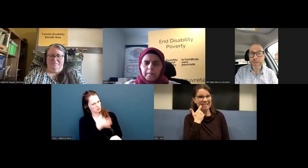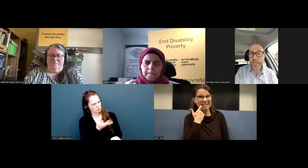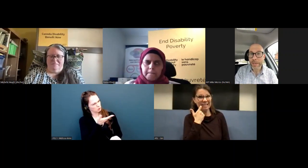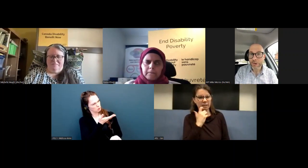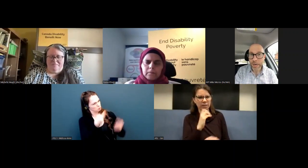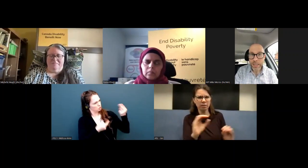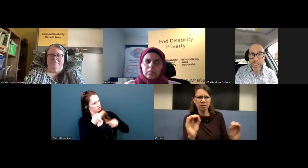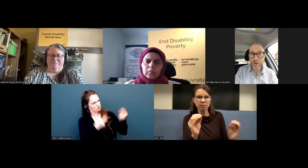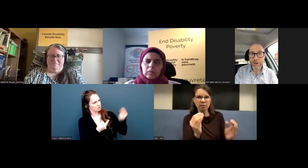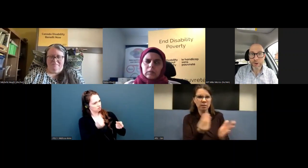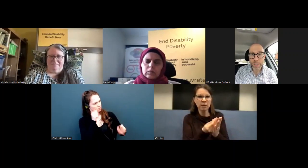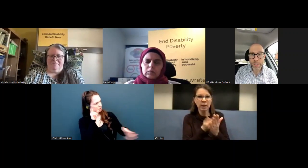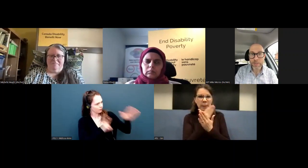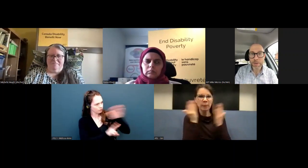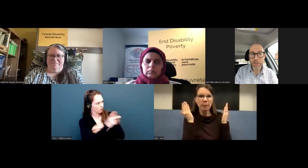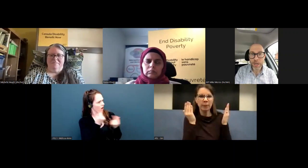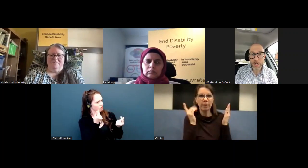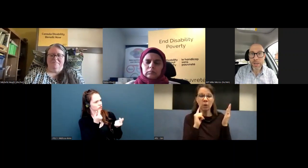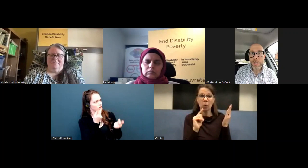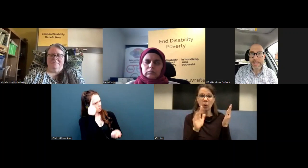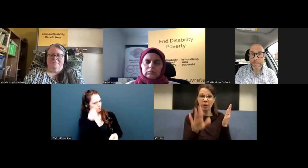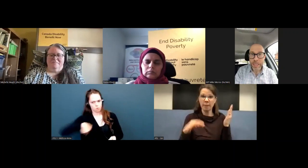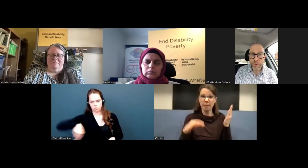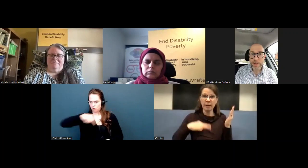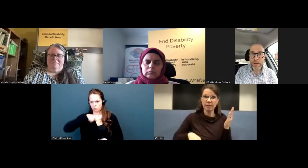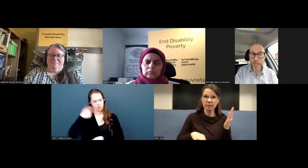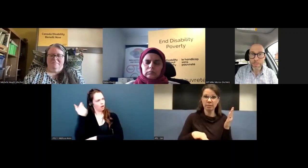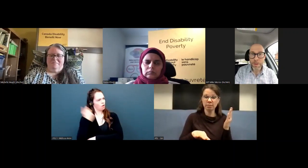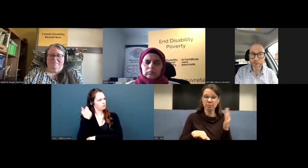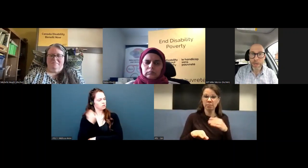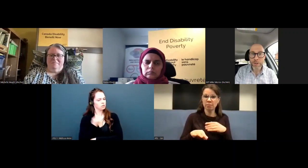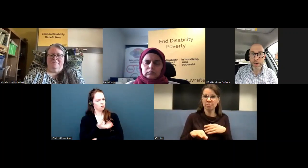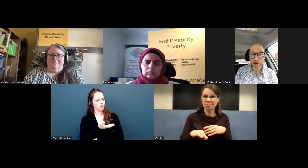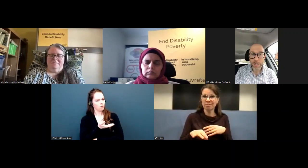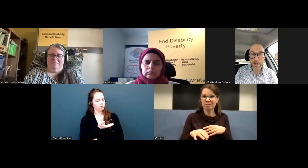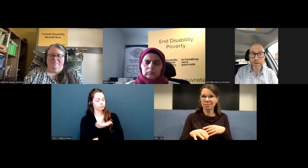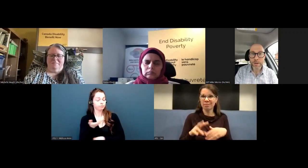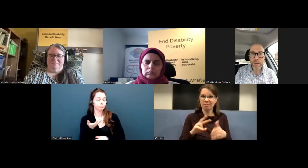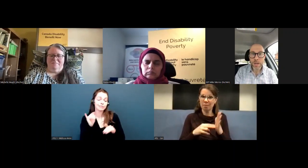AND DIRECTLY ANSWERING YOUR QUESTION, MICHELLE, THAT MEANS WE NEED TO KEEP THE PRESSURE ON